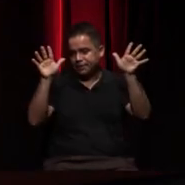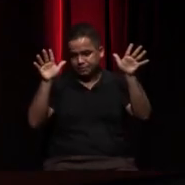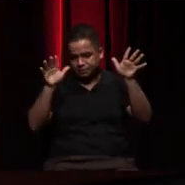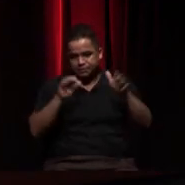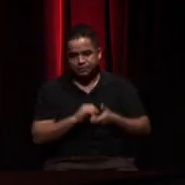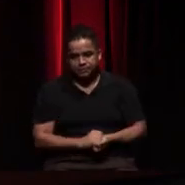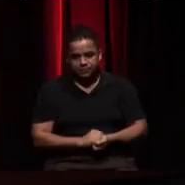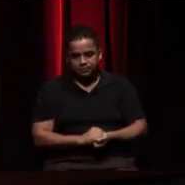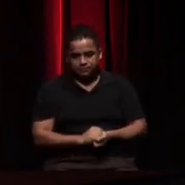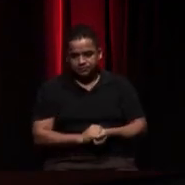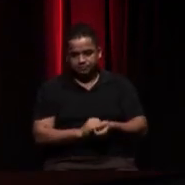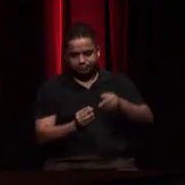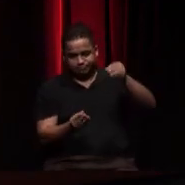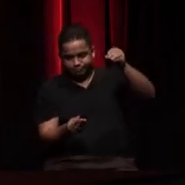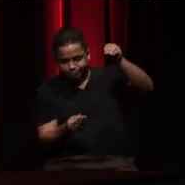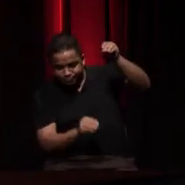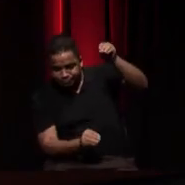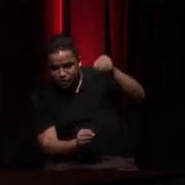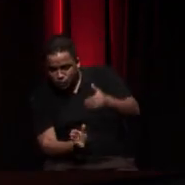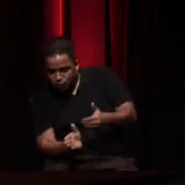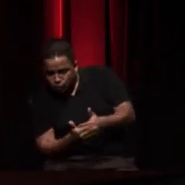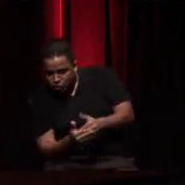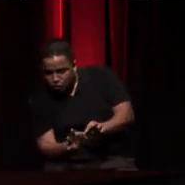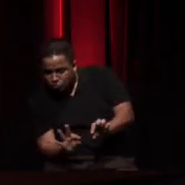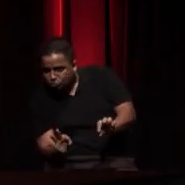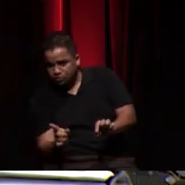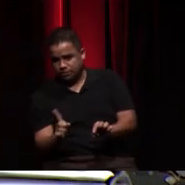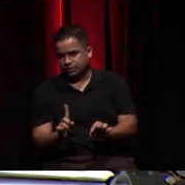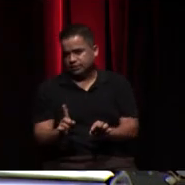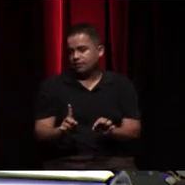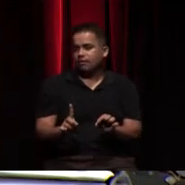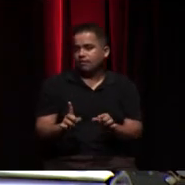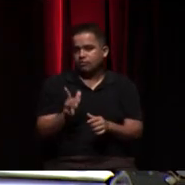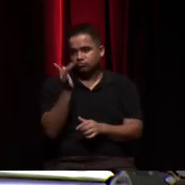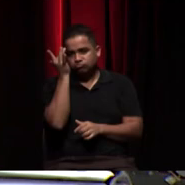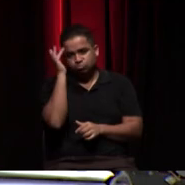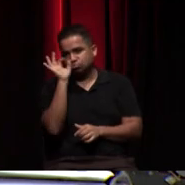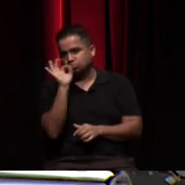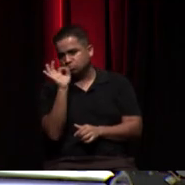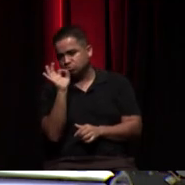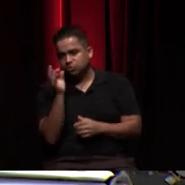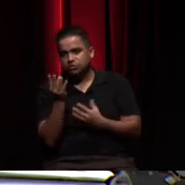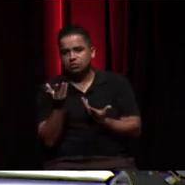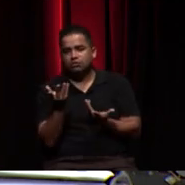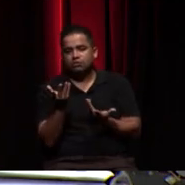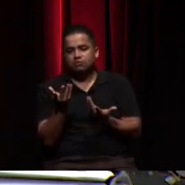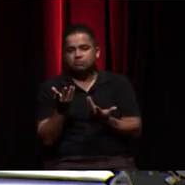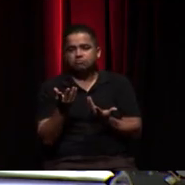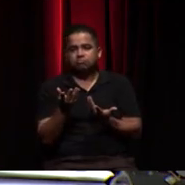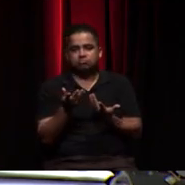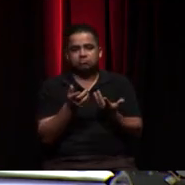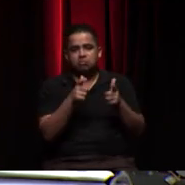It’s not at the end. It’s not hidden. I don’t know where you saw that Vice practices journalism